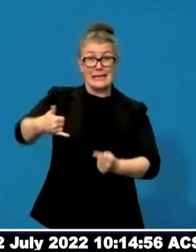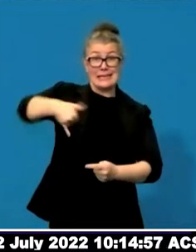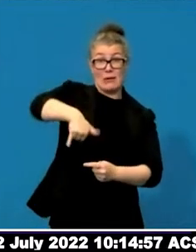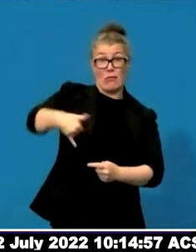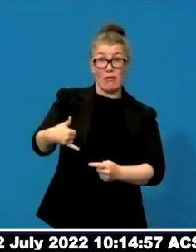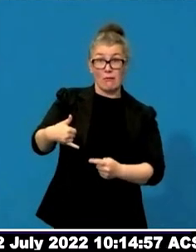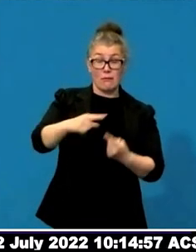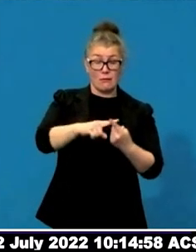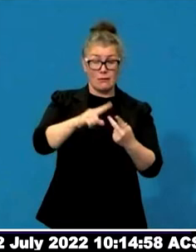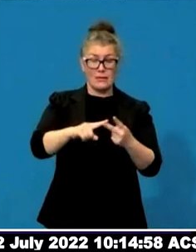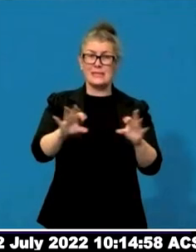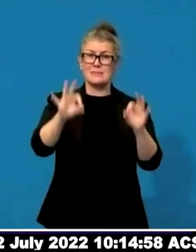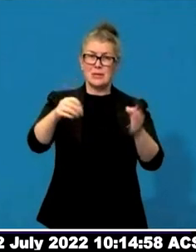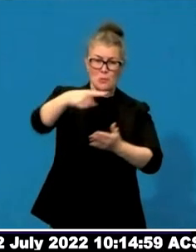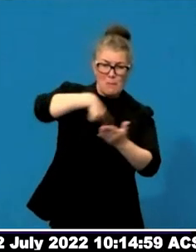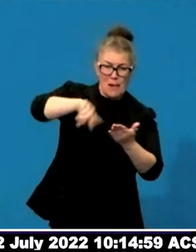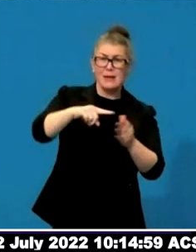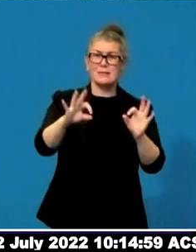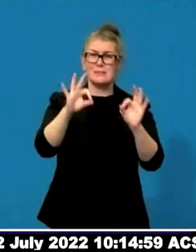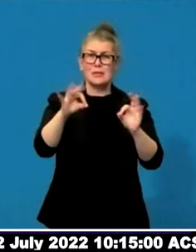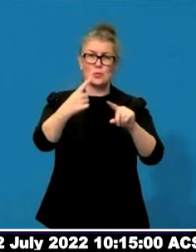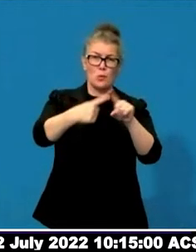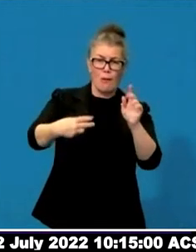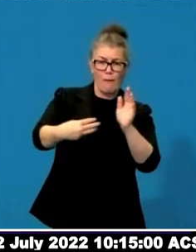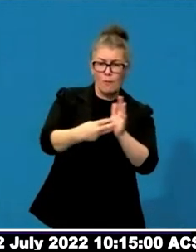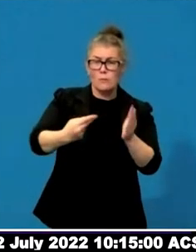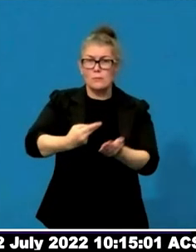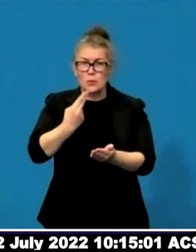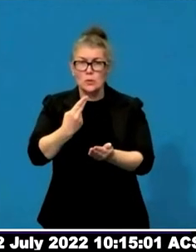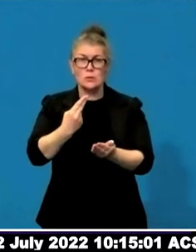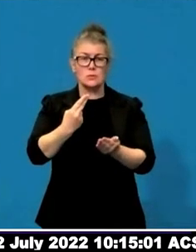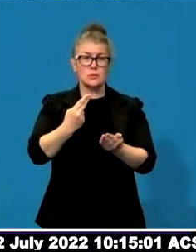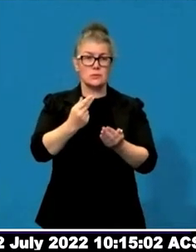special plates and cutlery, a non-slip placemat